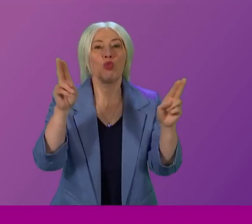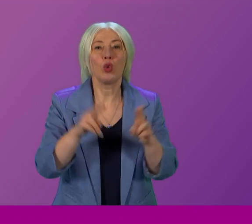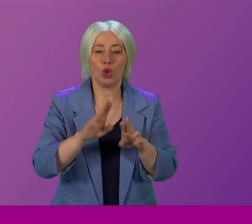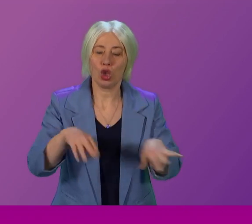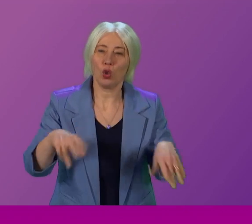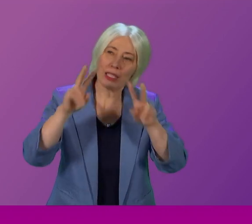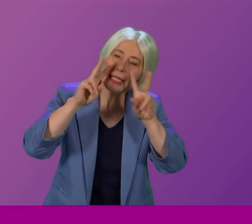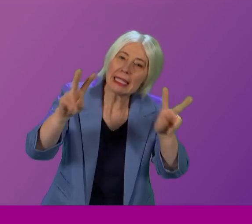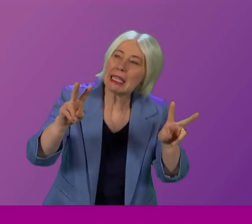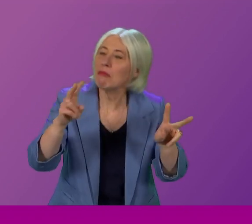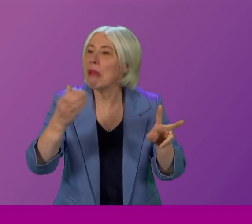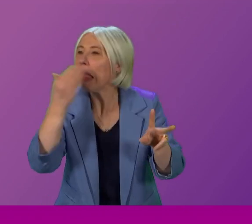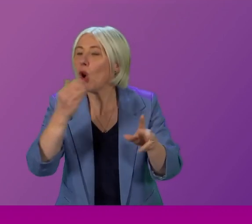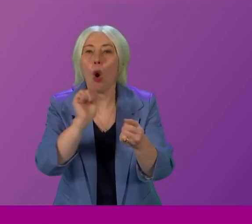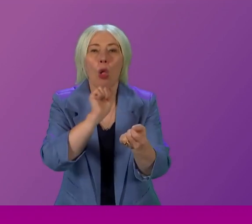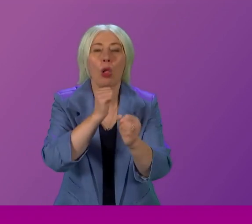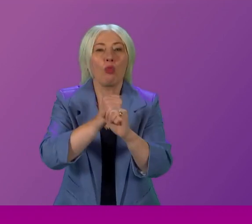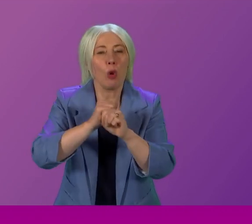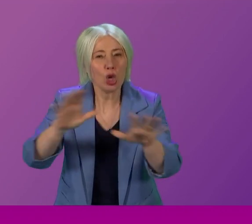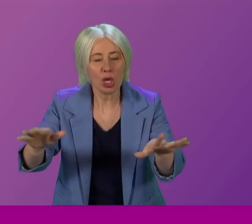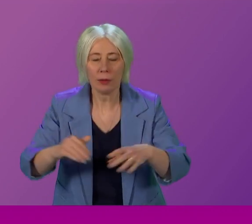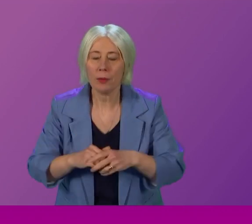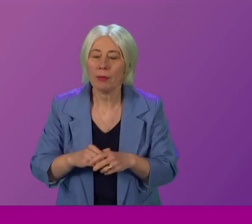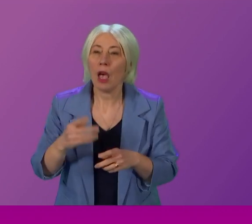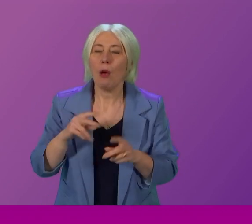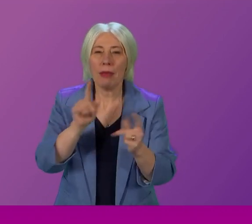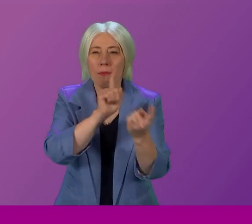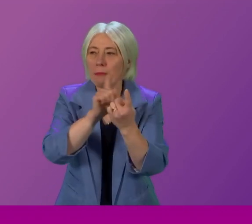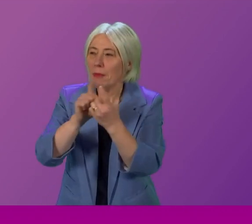Ministers have met a range of stakeholders, including representatives of the alcohol and